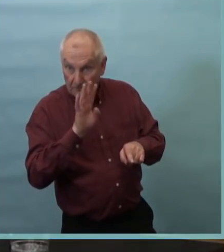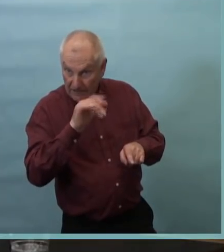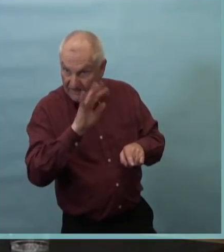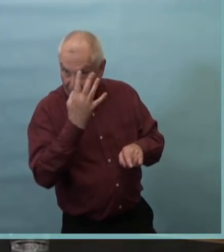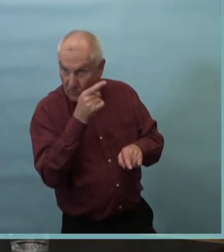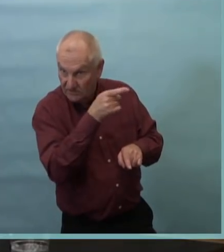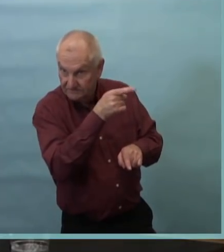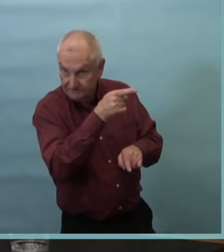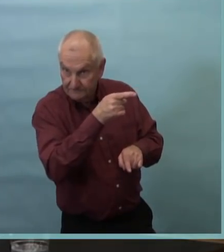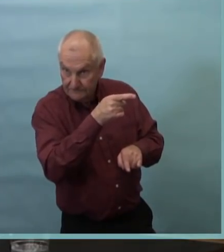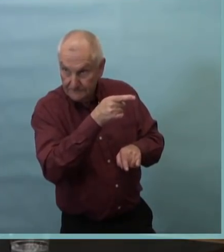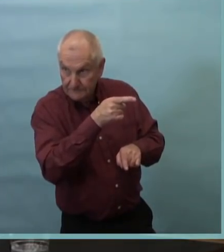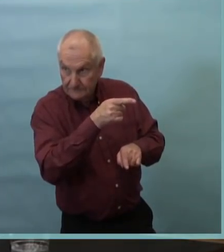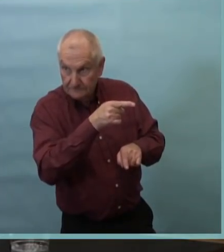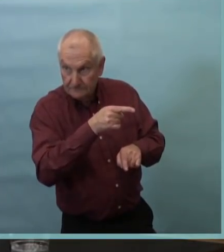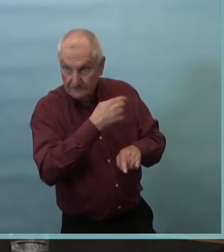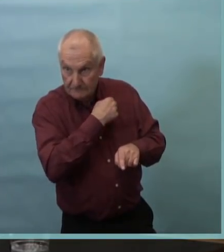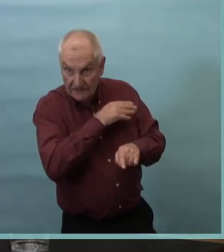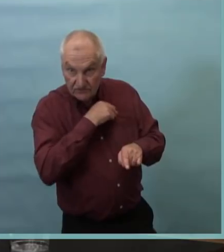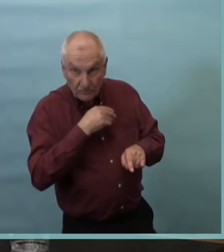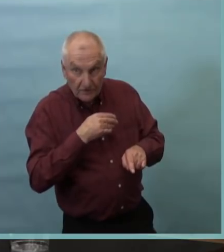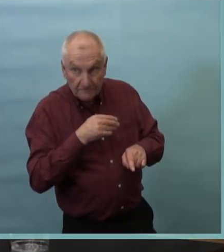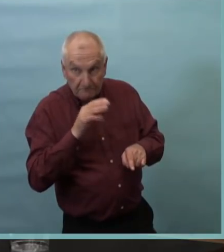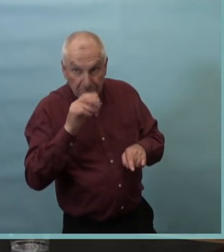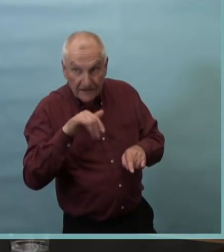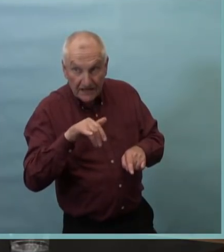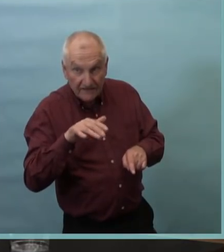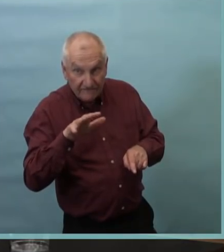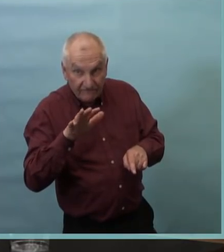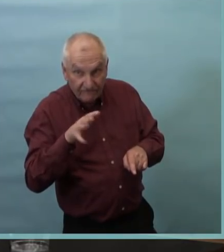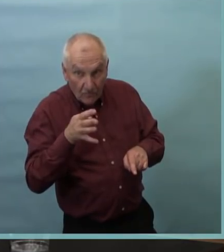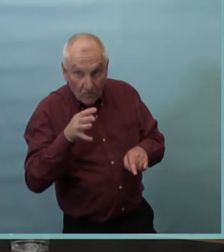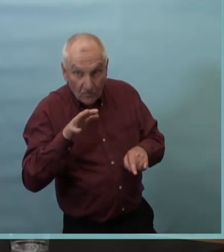save the details for when we have our completed final plan and so that's going